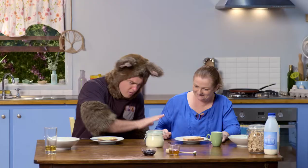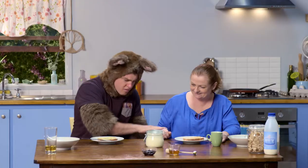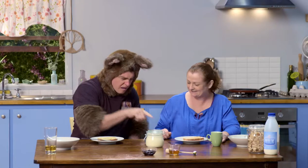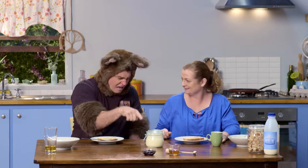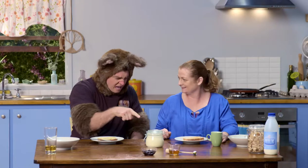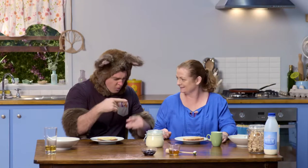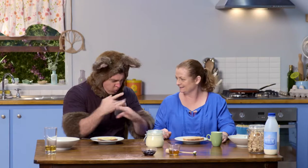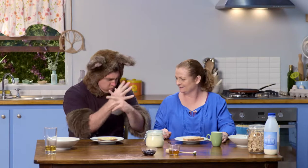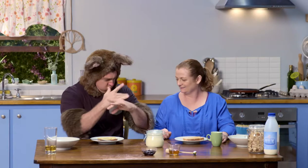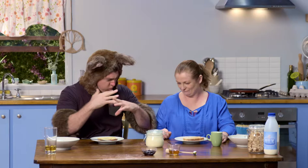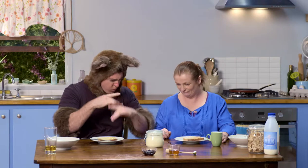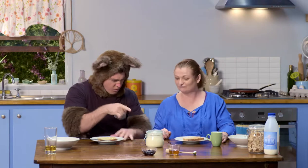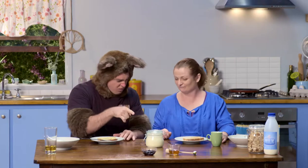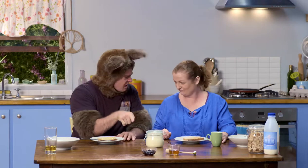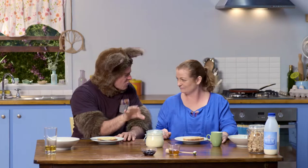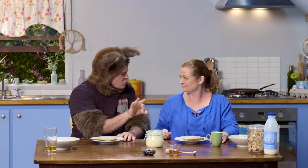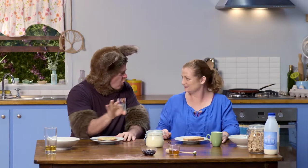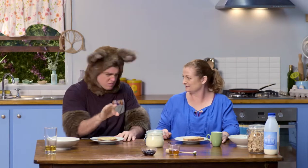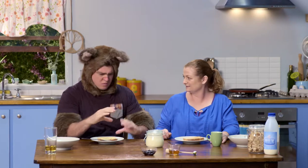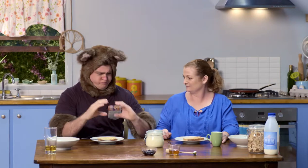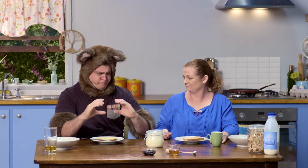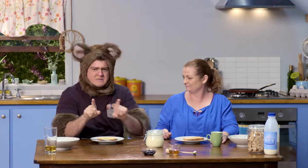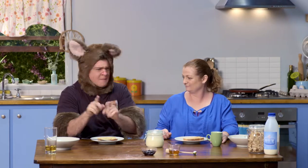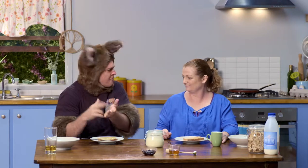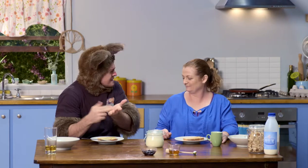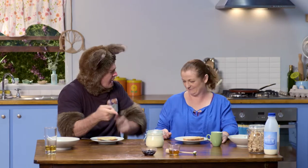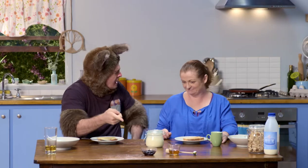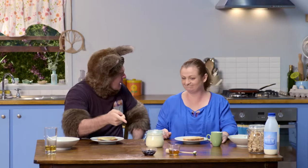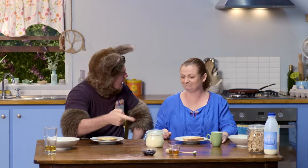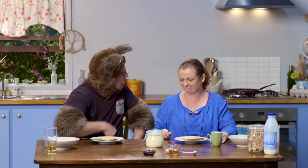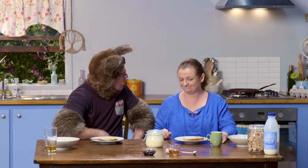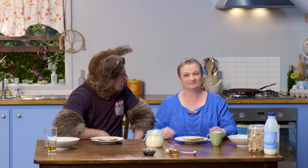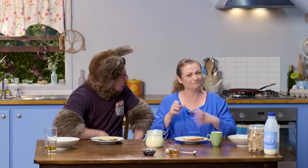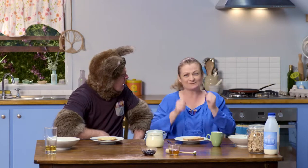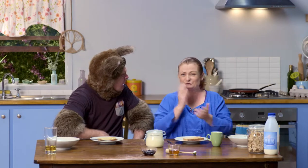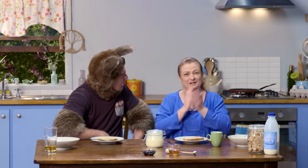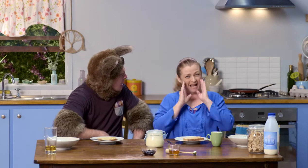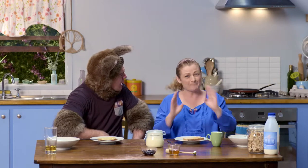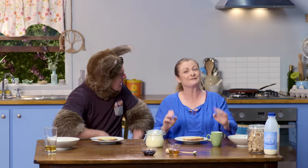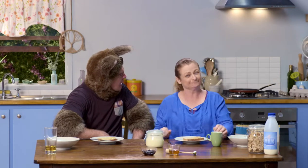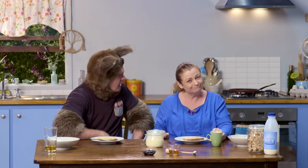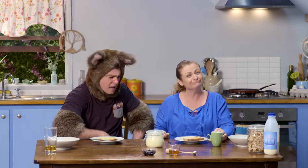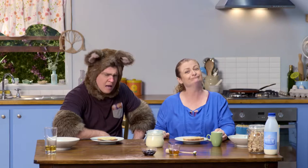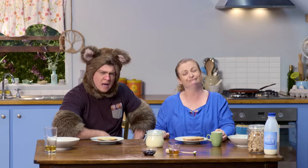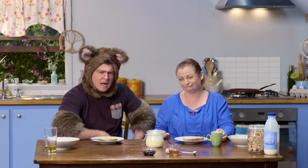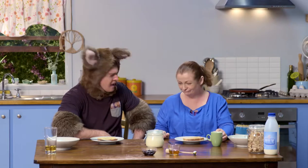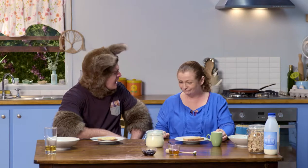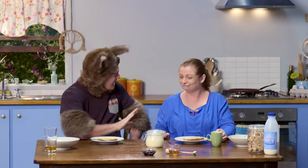Sally, this is all runny, not solid like butter. Well, milk is amazing.